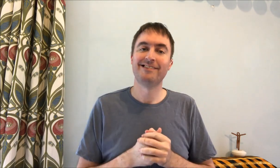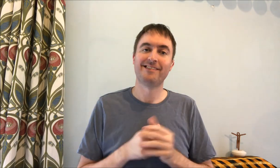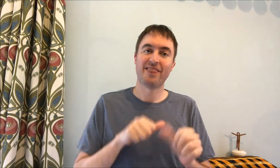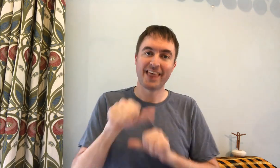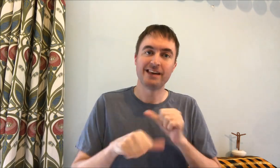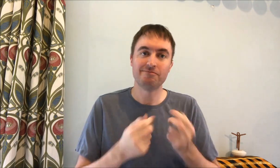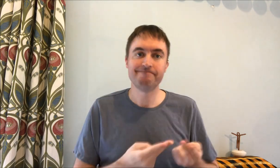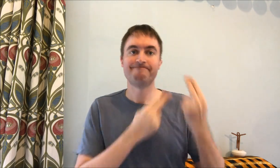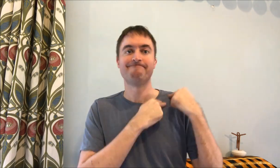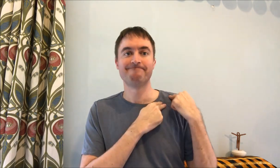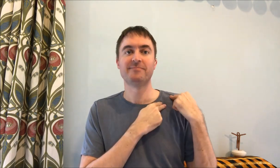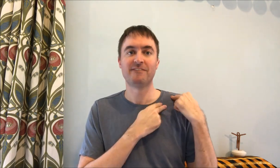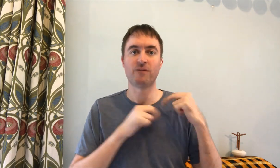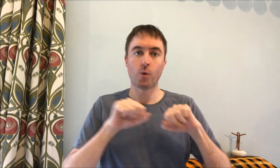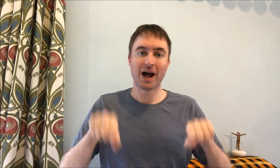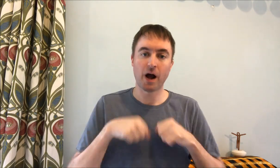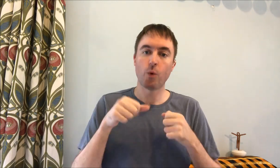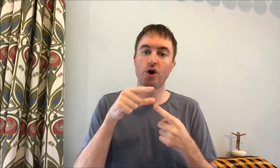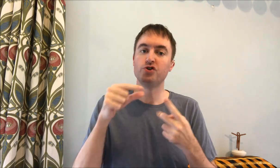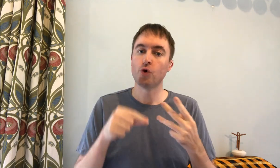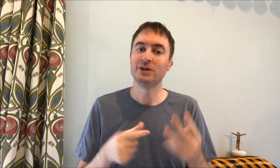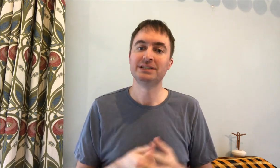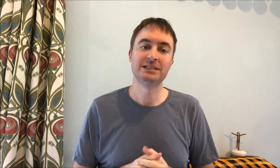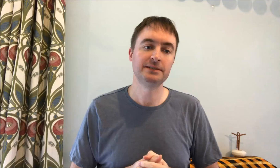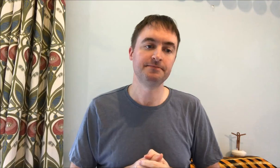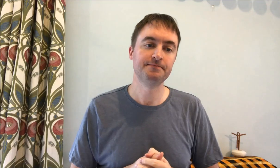and we are then responsible for our choices.